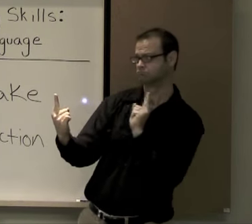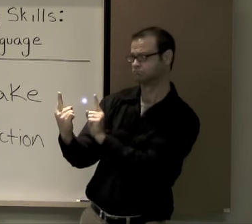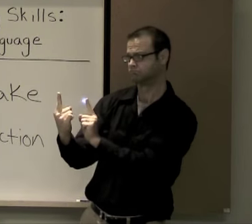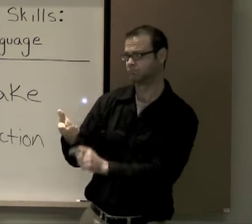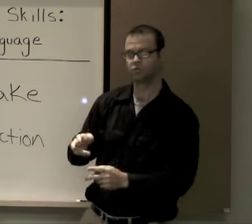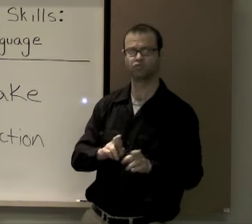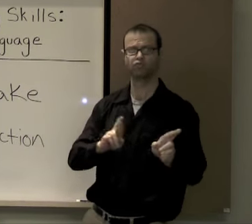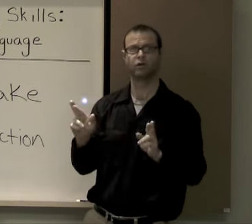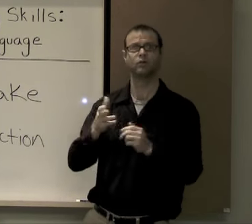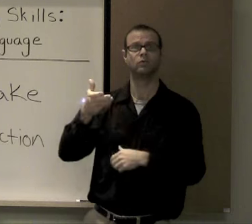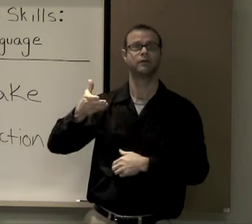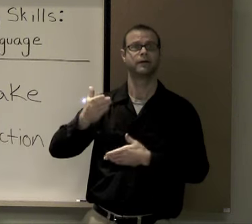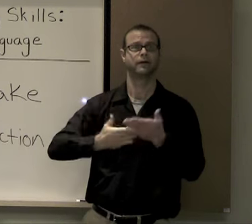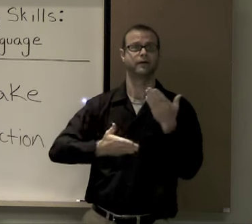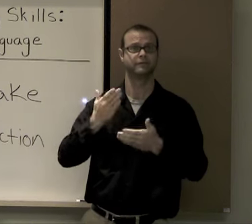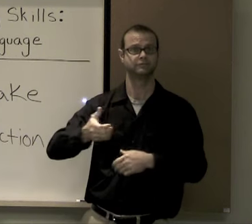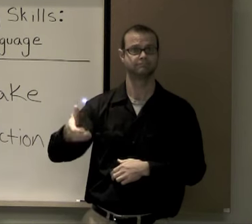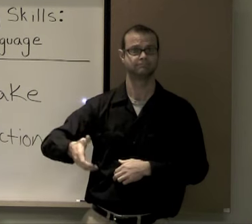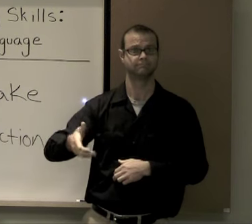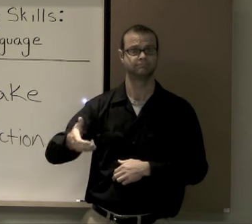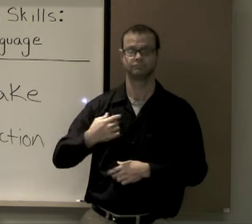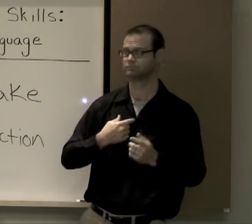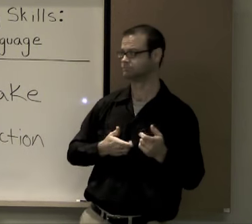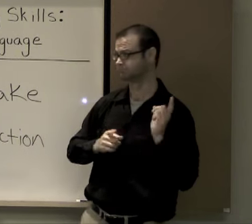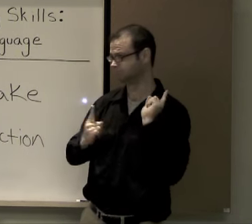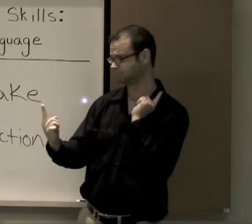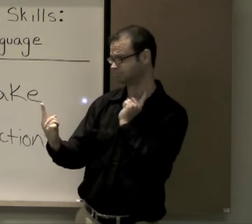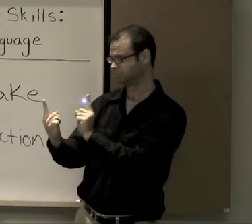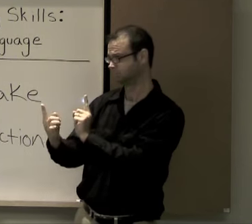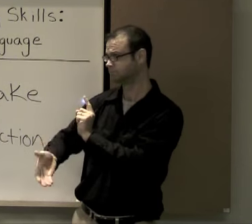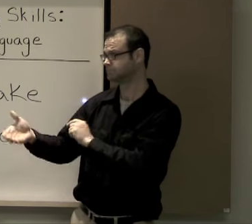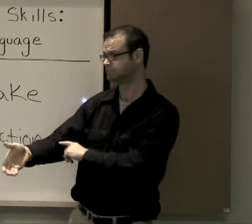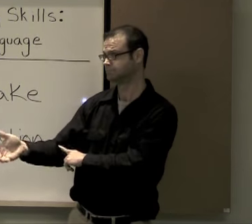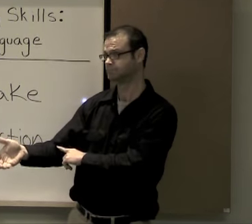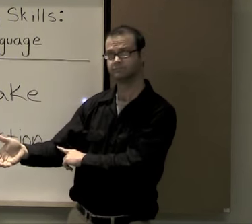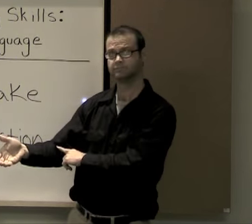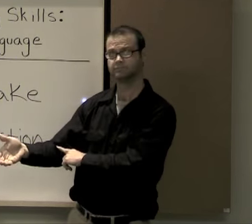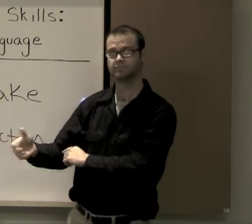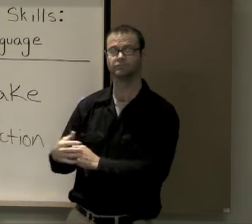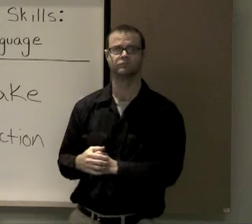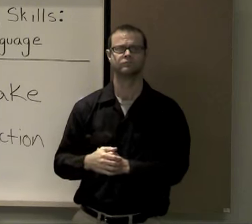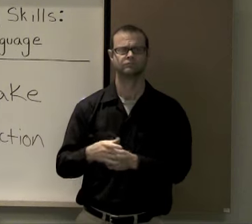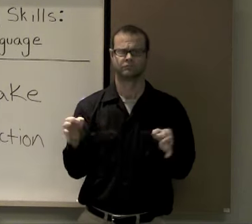you are confident and that you're the best choice for the job. A weak handshake can demonstrate